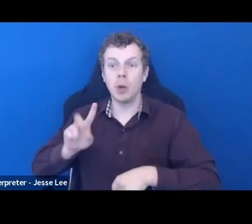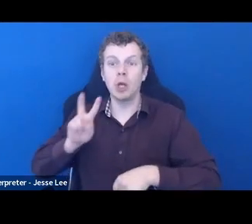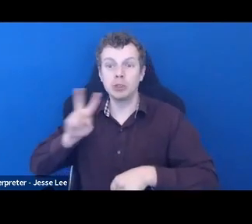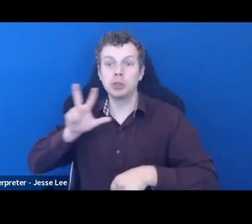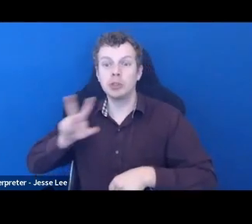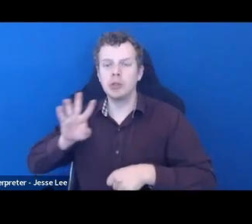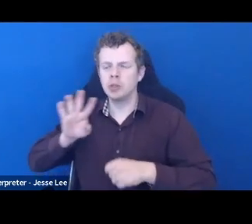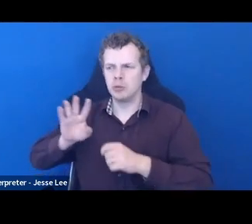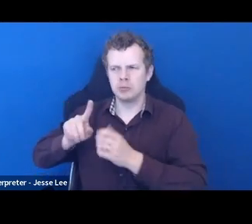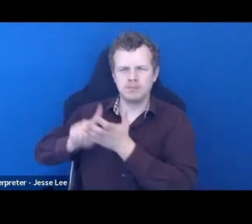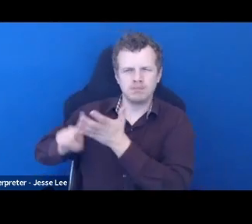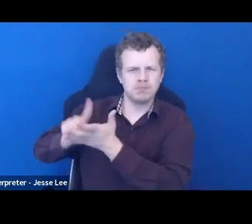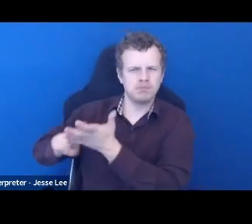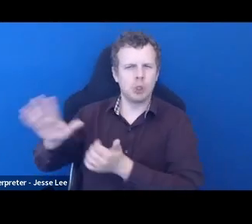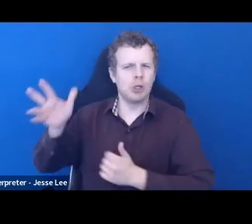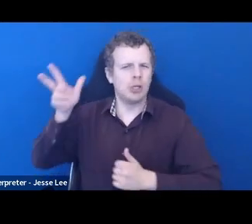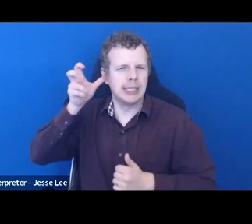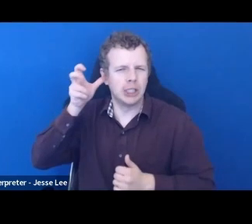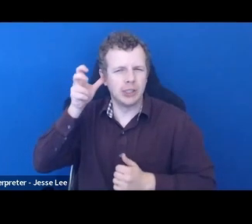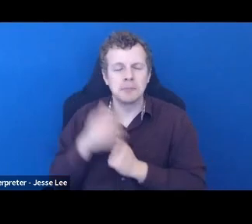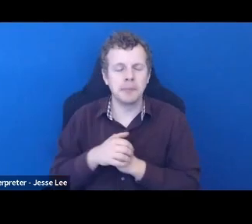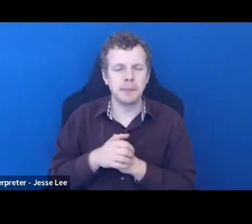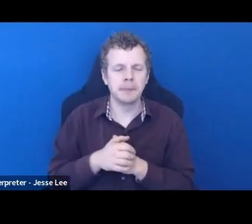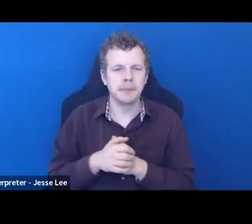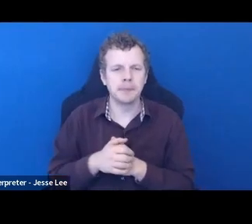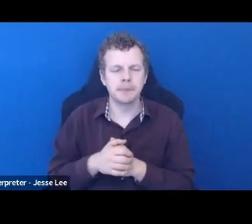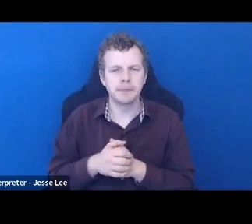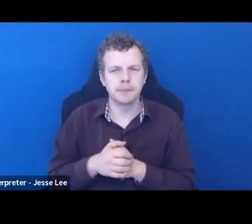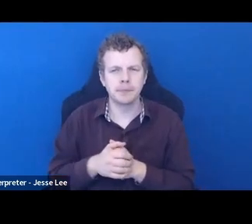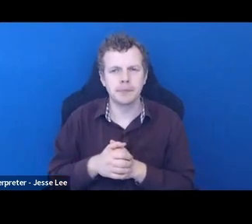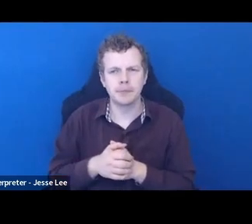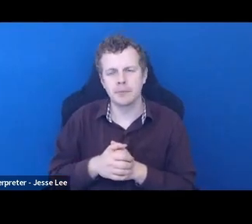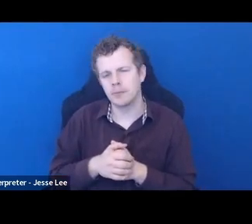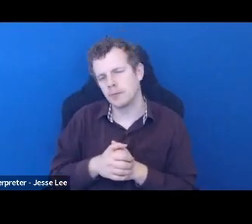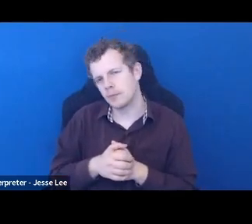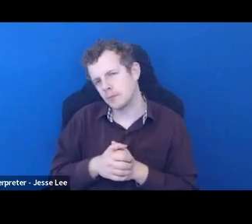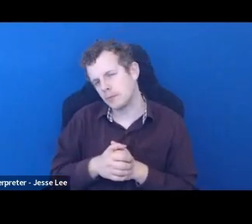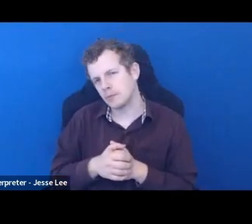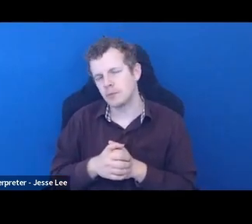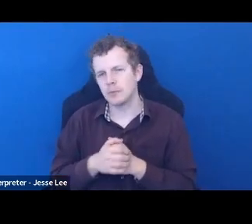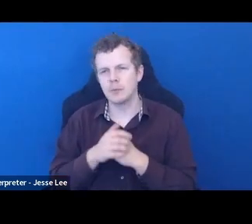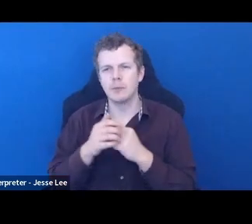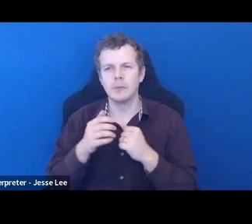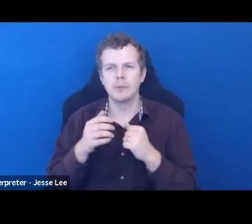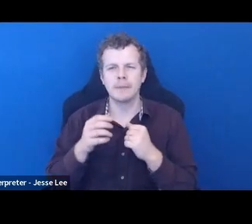And it's something to be kind of well, sorry I was thinking about relative to the EHDI system.